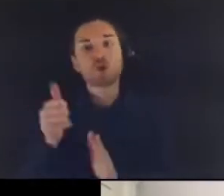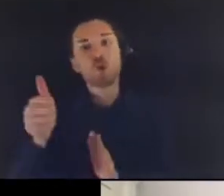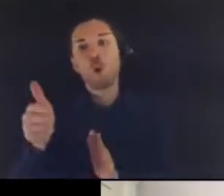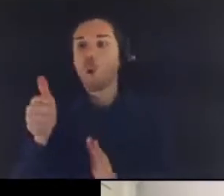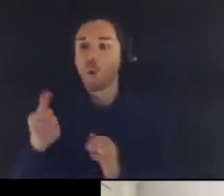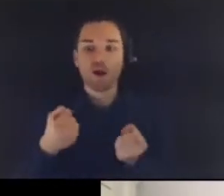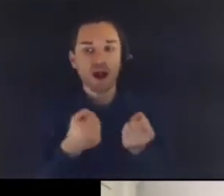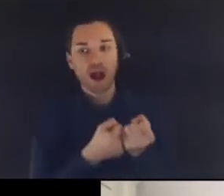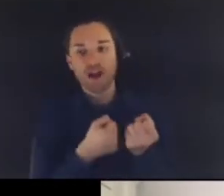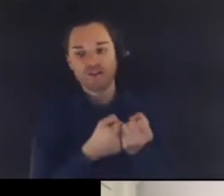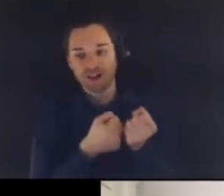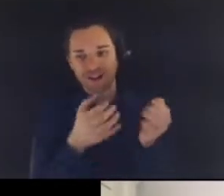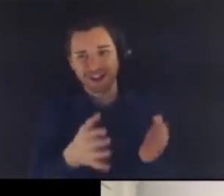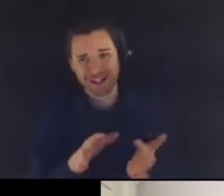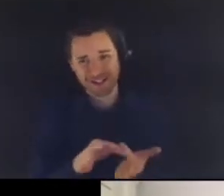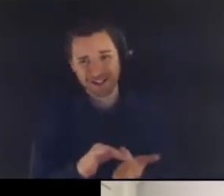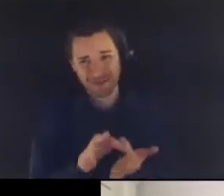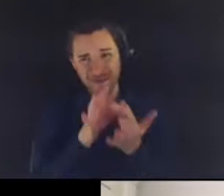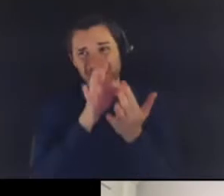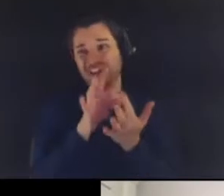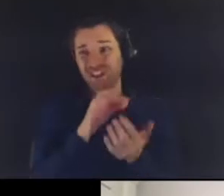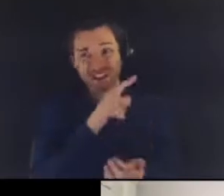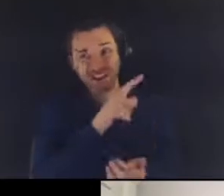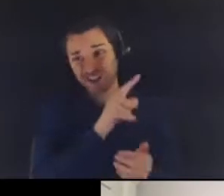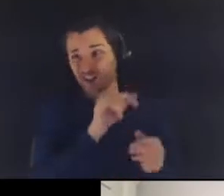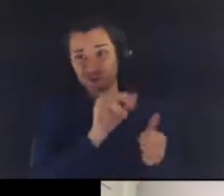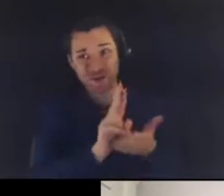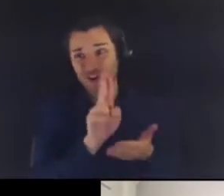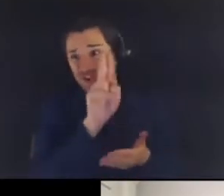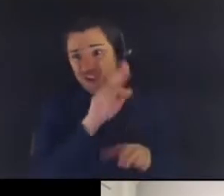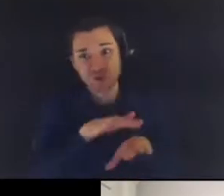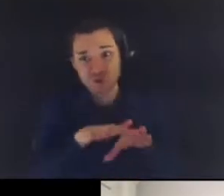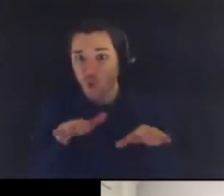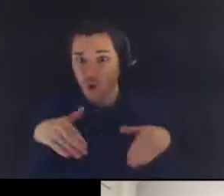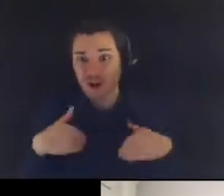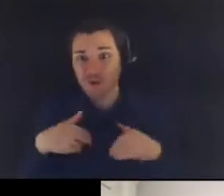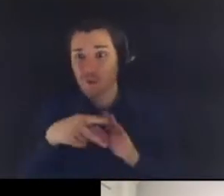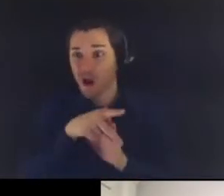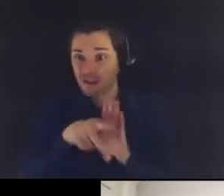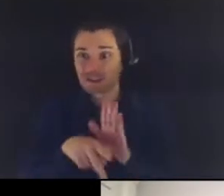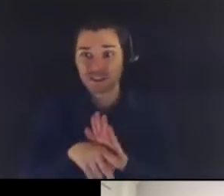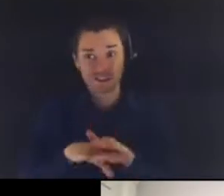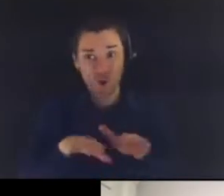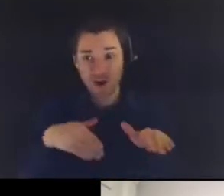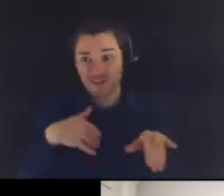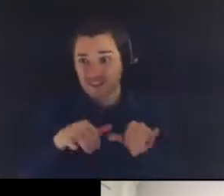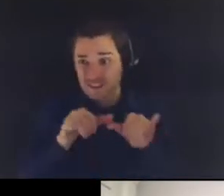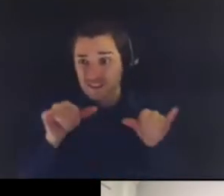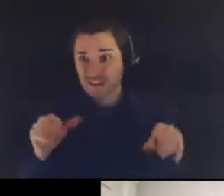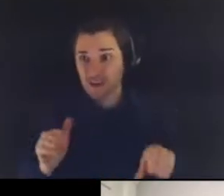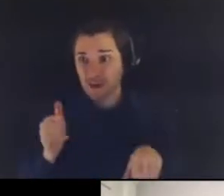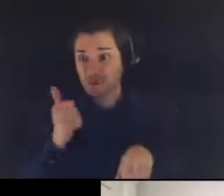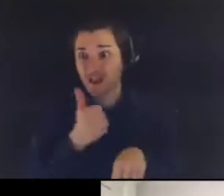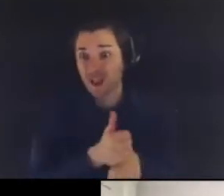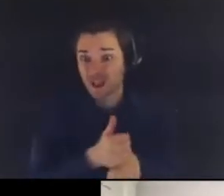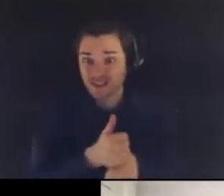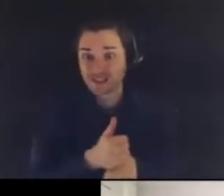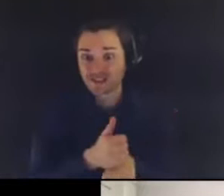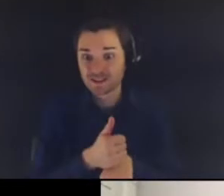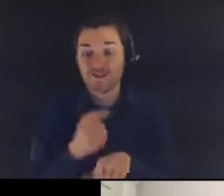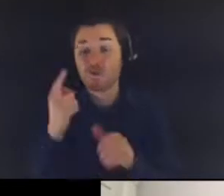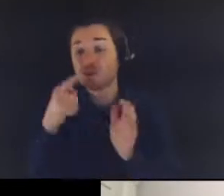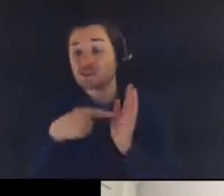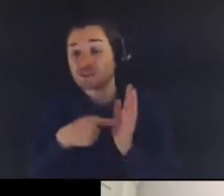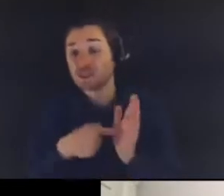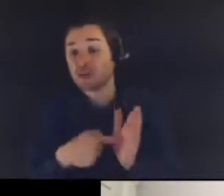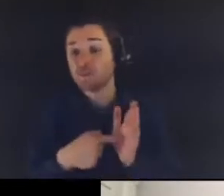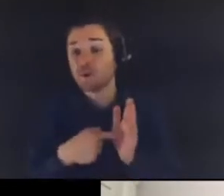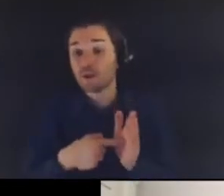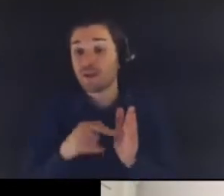they don t have some policies and systems in place that making sure that you have ana